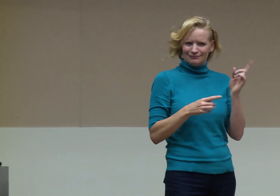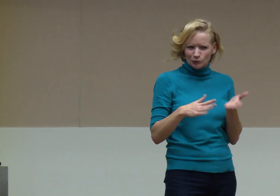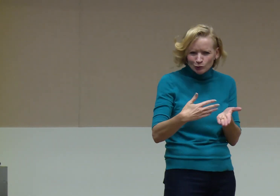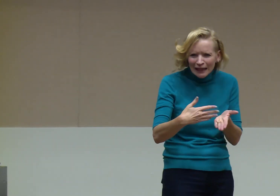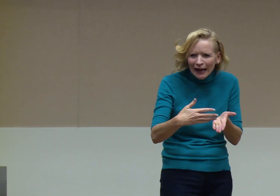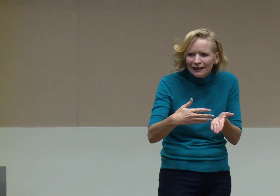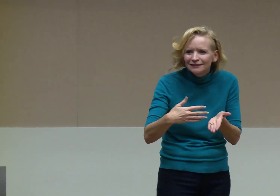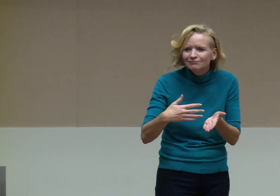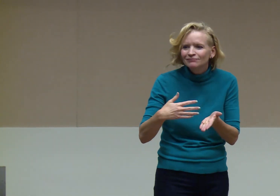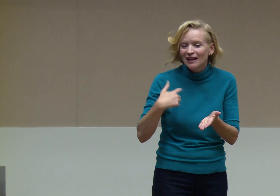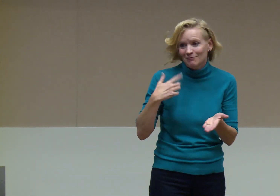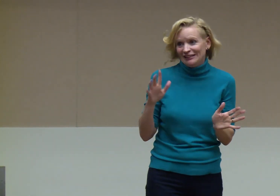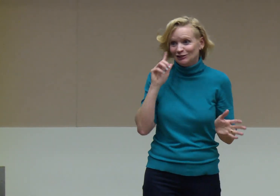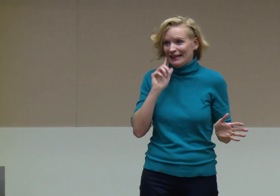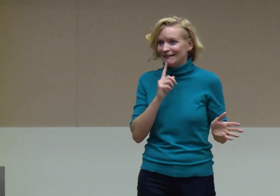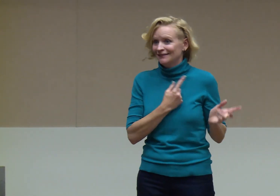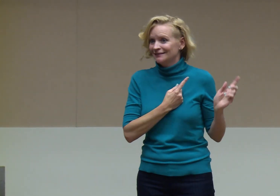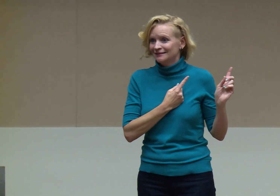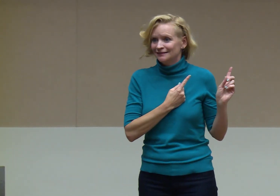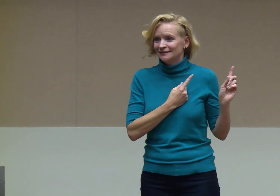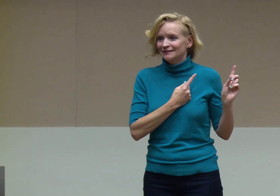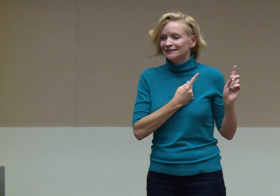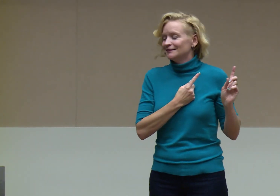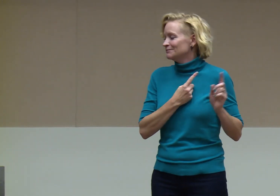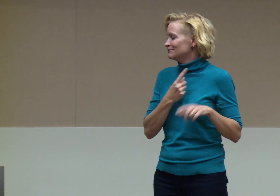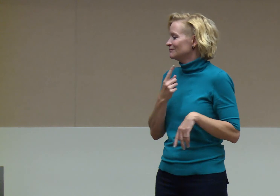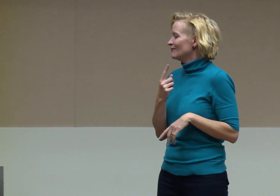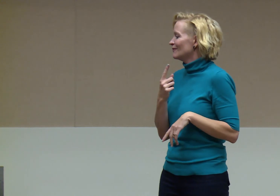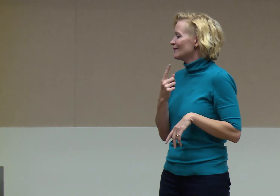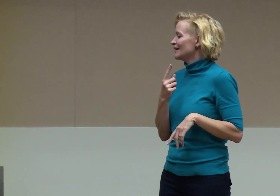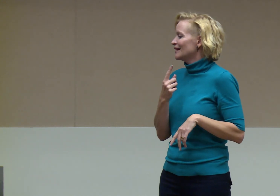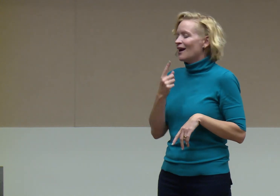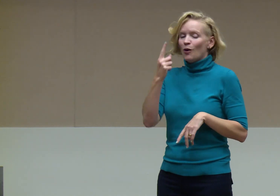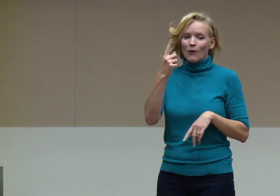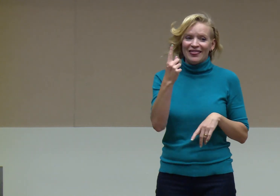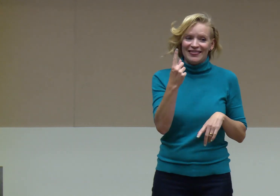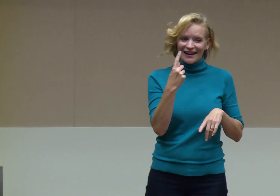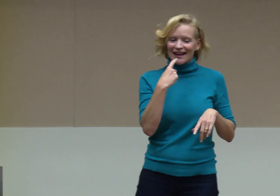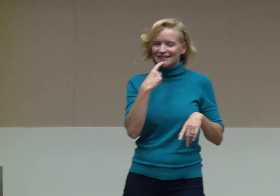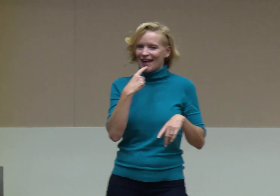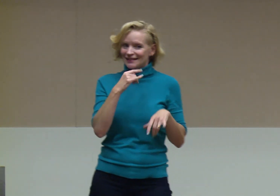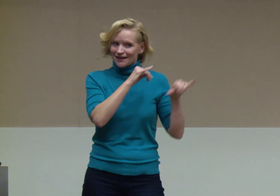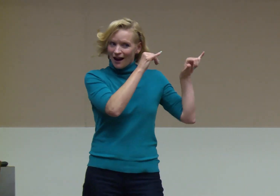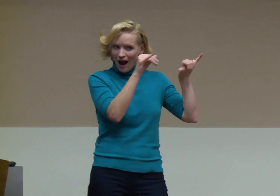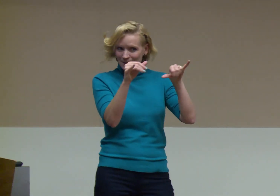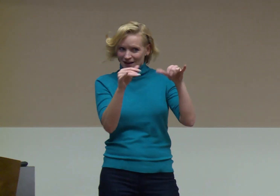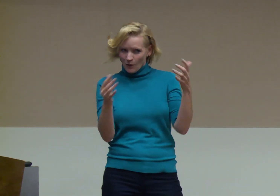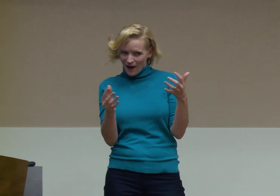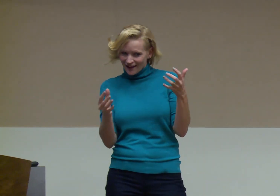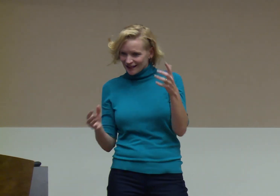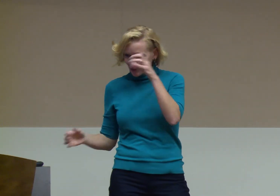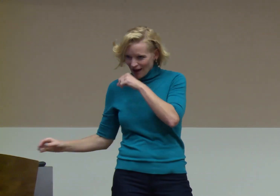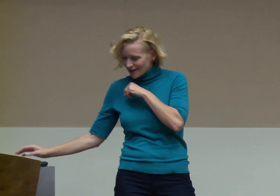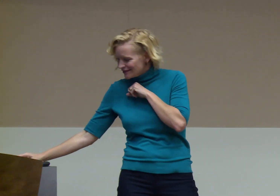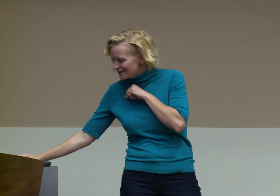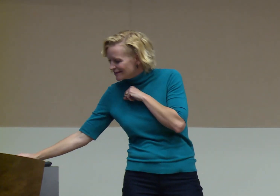But I was playing the piano and I was a deaf kid. Sounds funny, right? One thing--remember what I asked about.